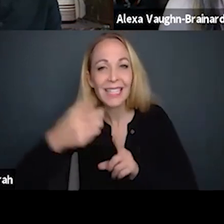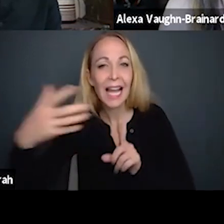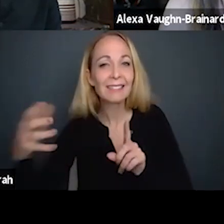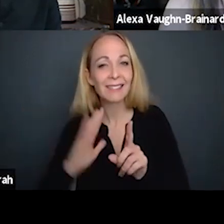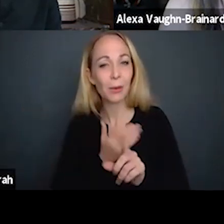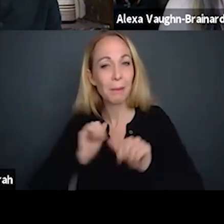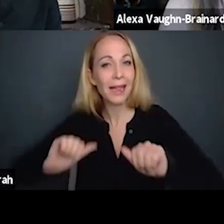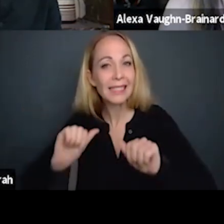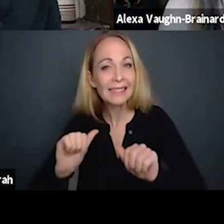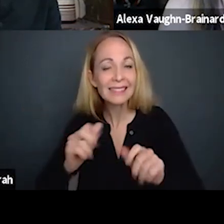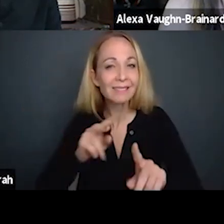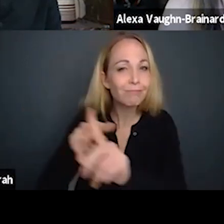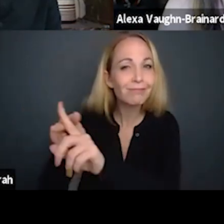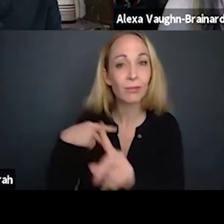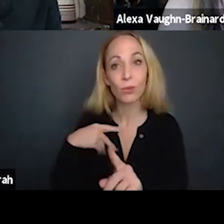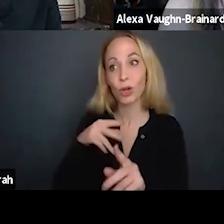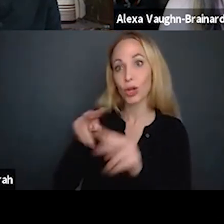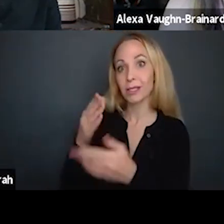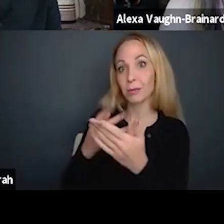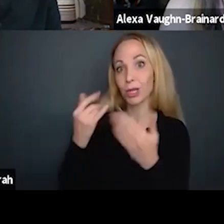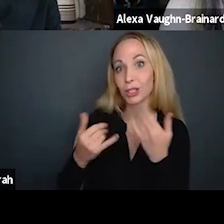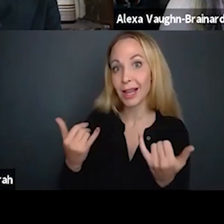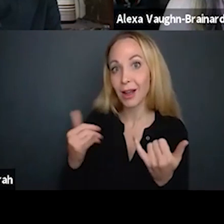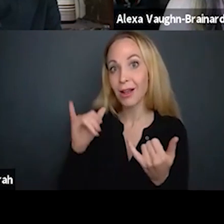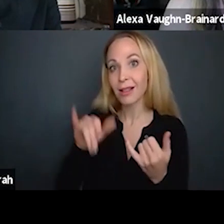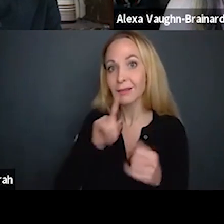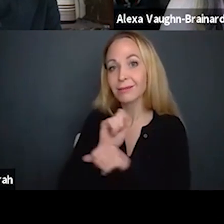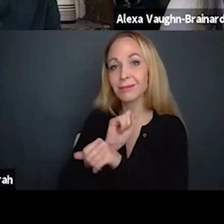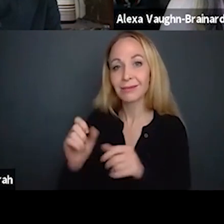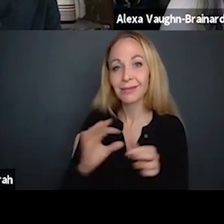We're looking at some projects now that are actually extending into more challenging space